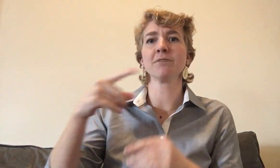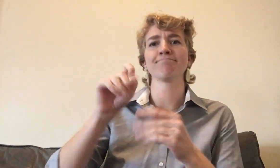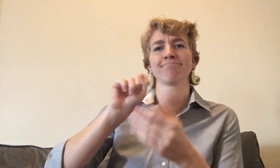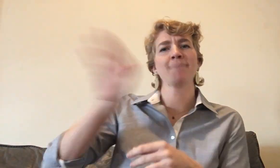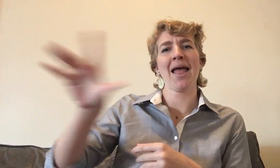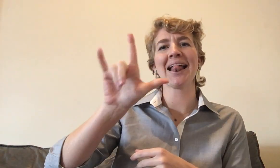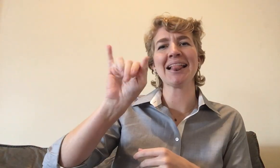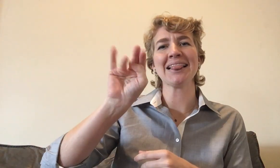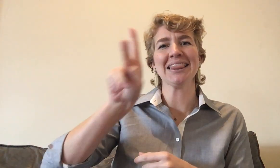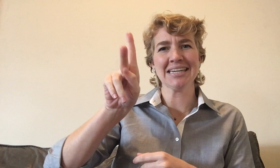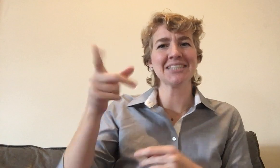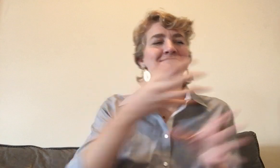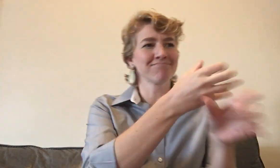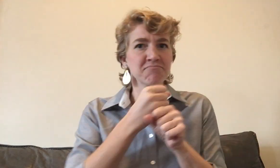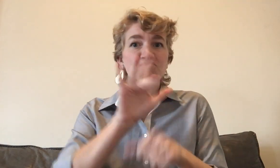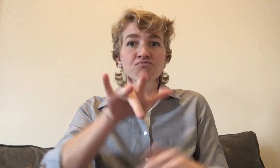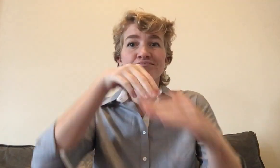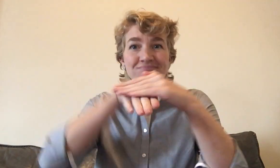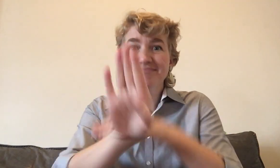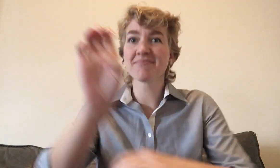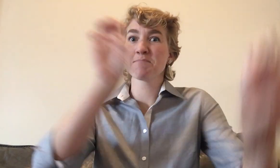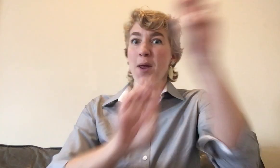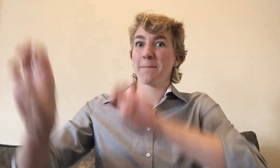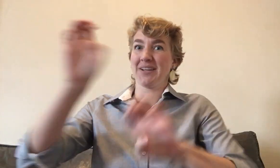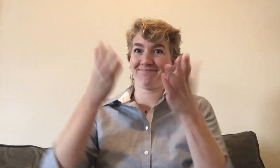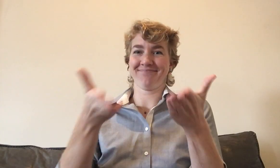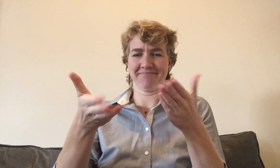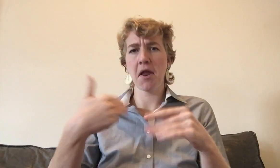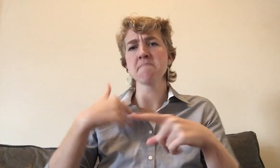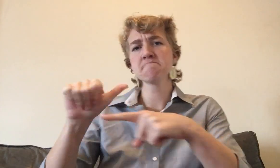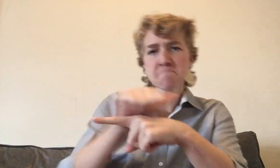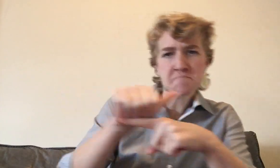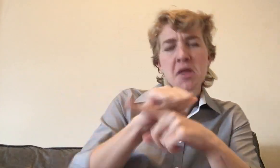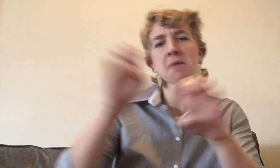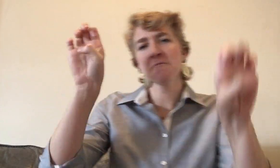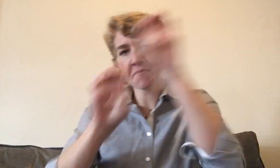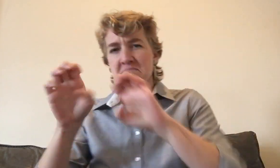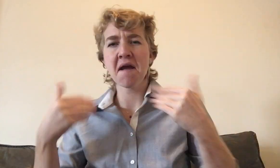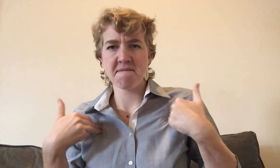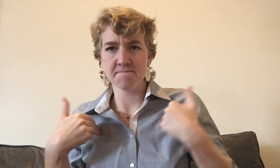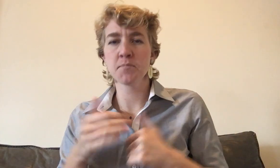They were sent a link through which they accessed the experiment, with a practice session.